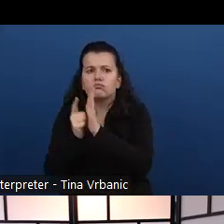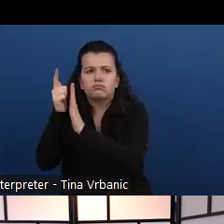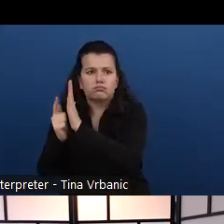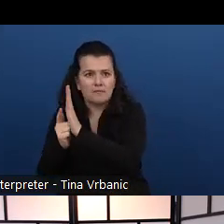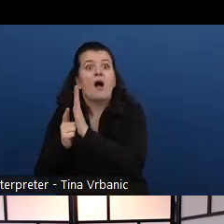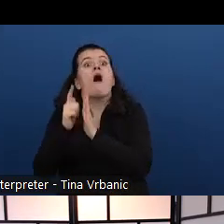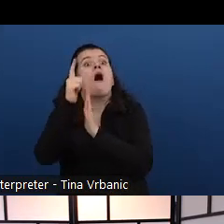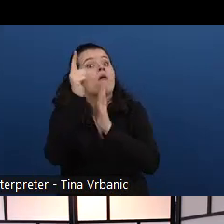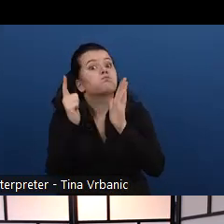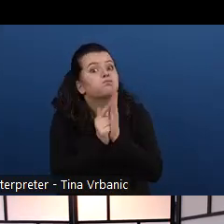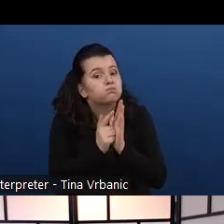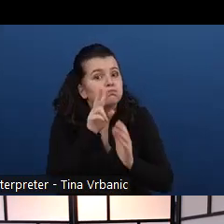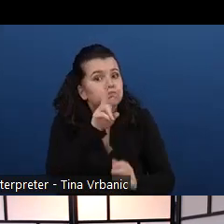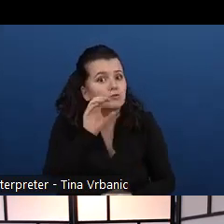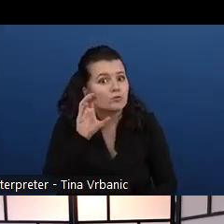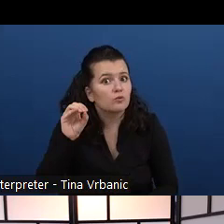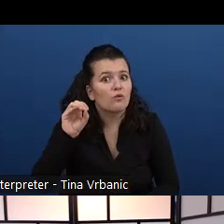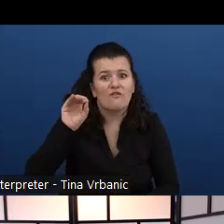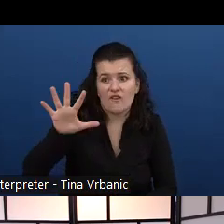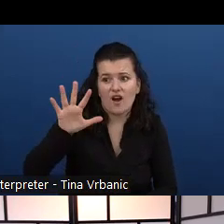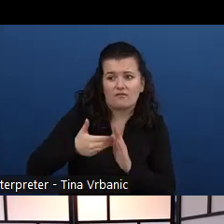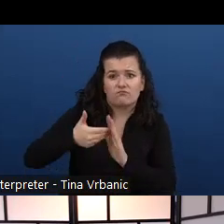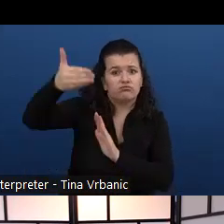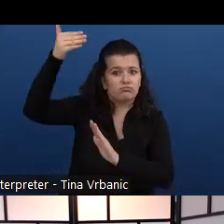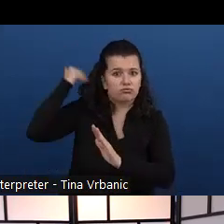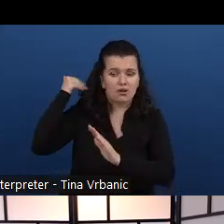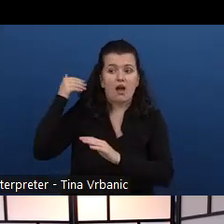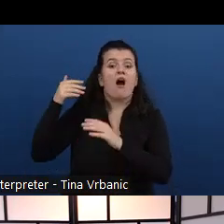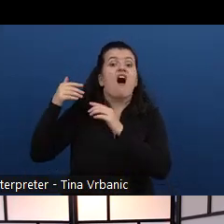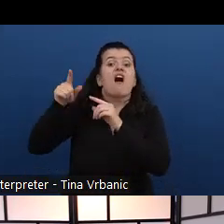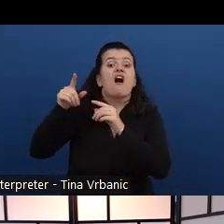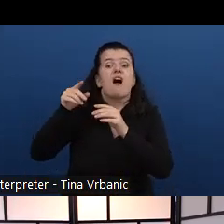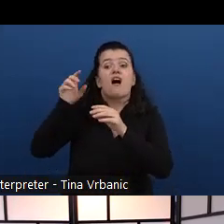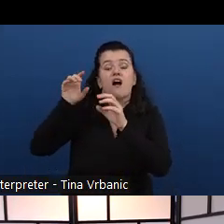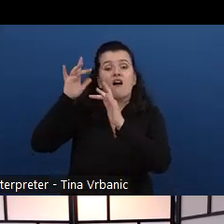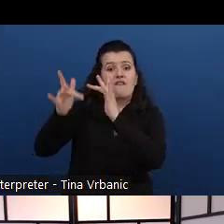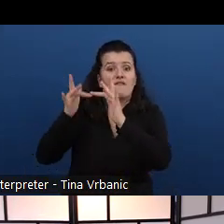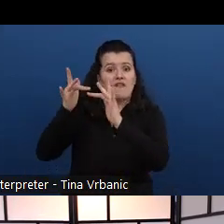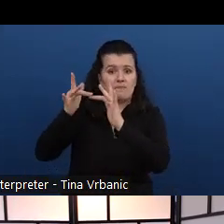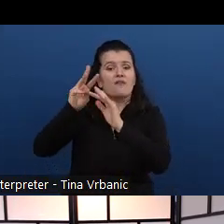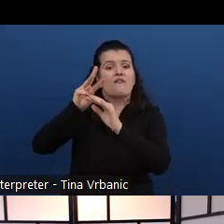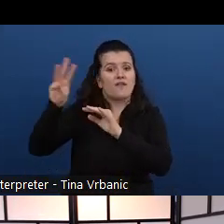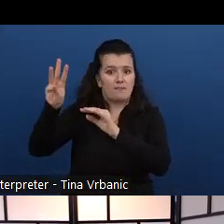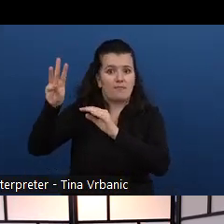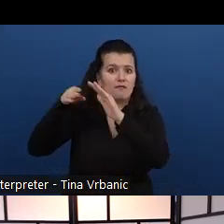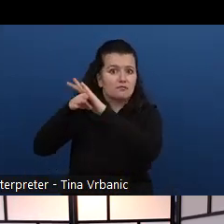So far before the Web Accessibility Directive.